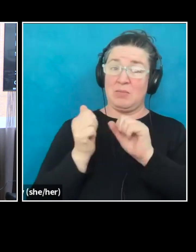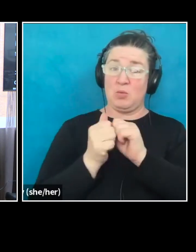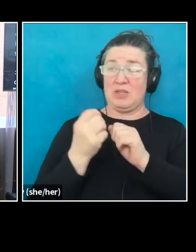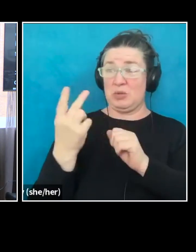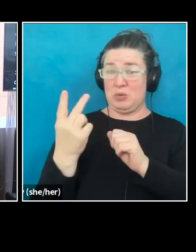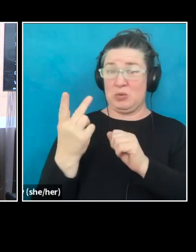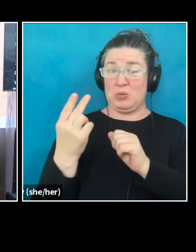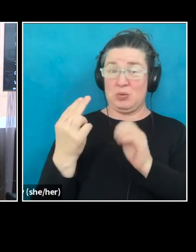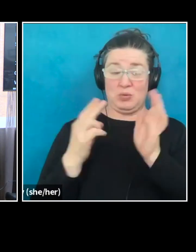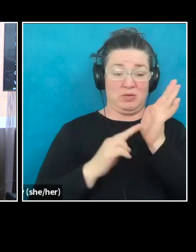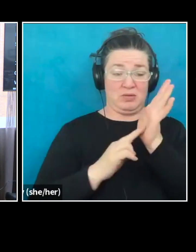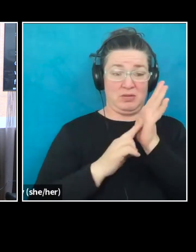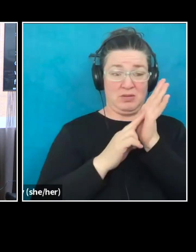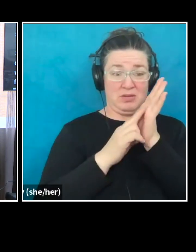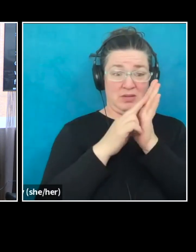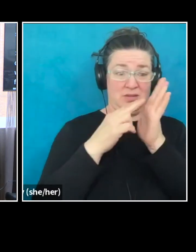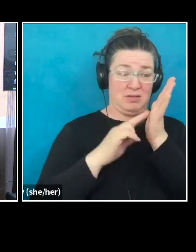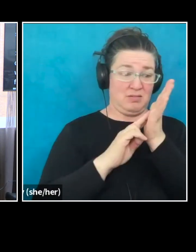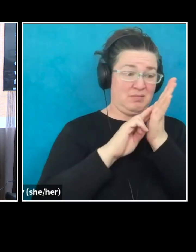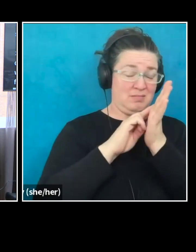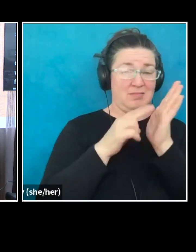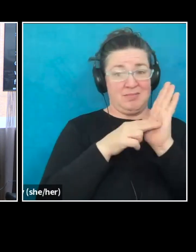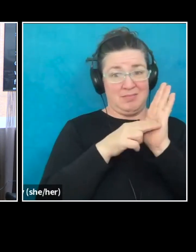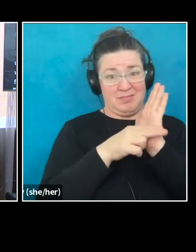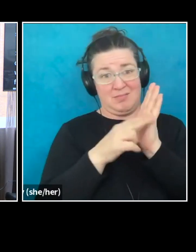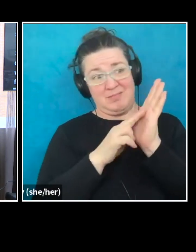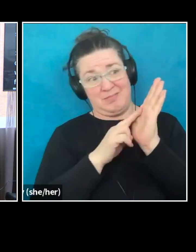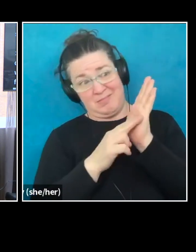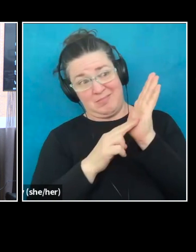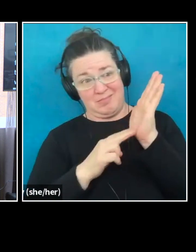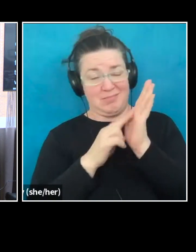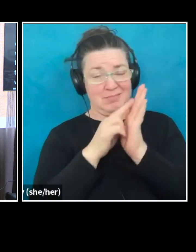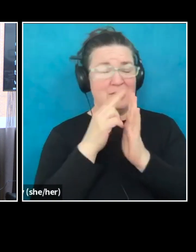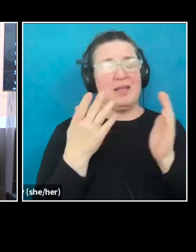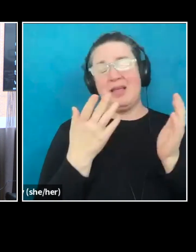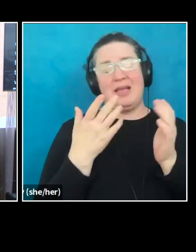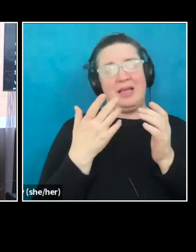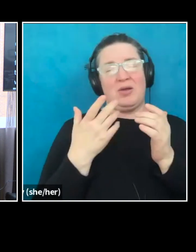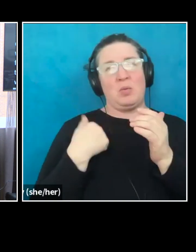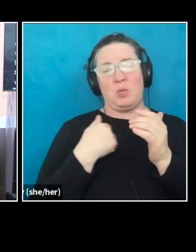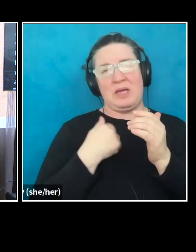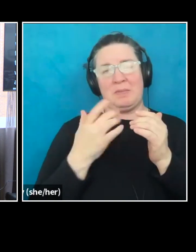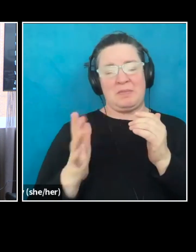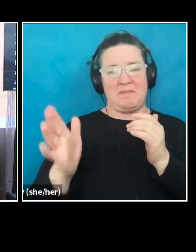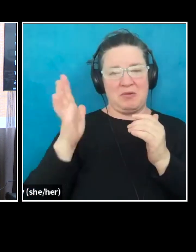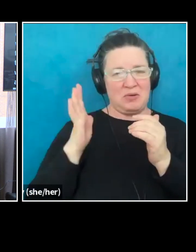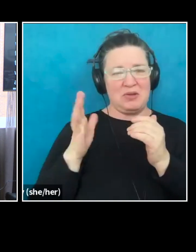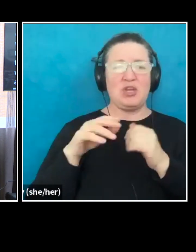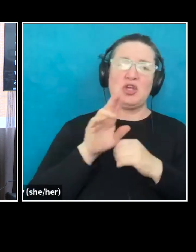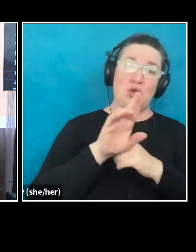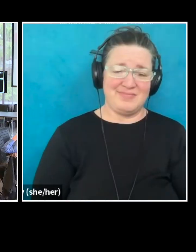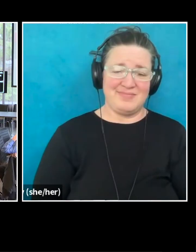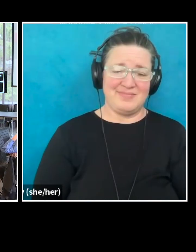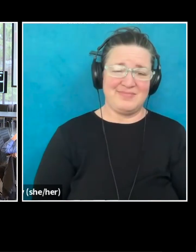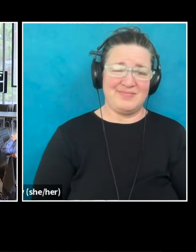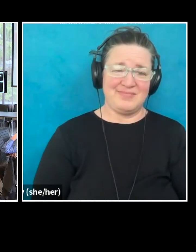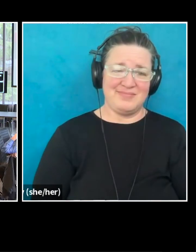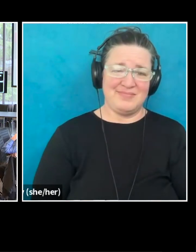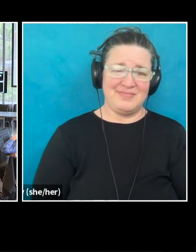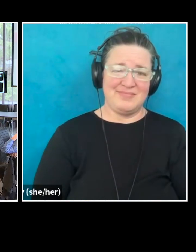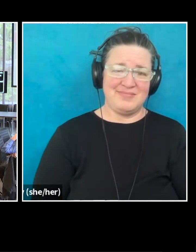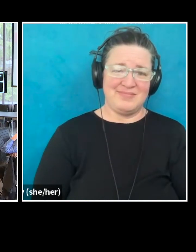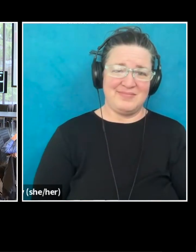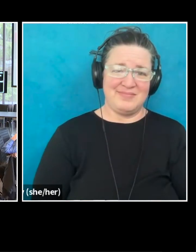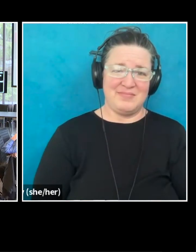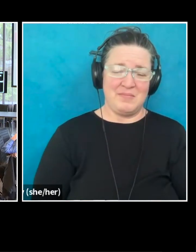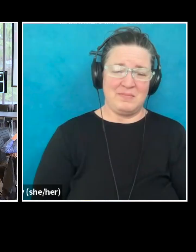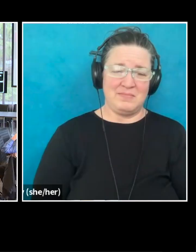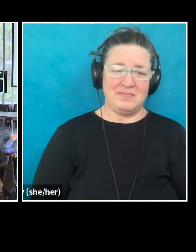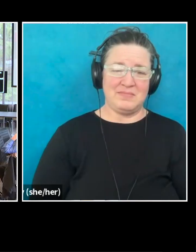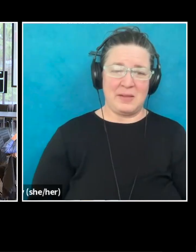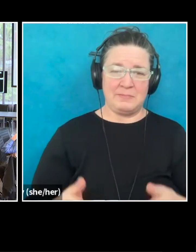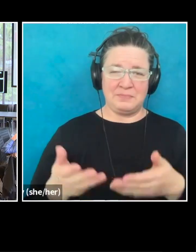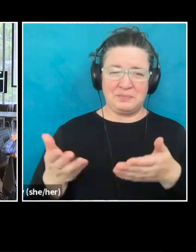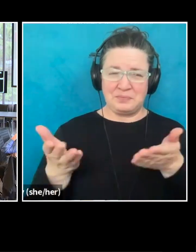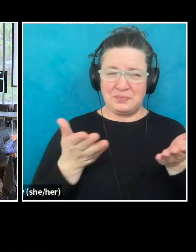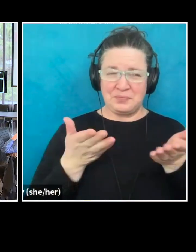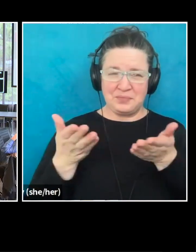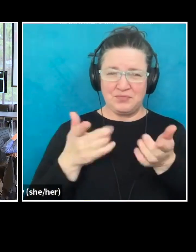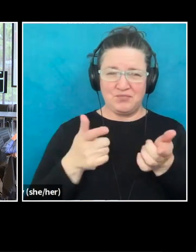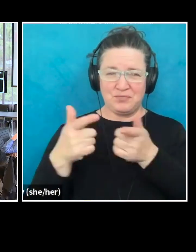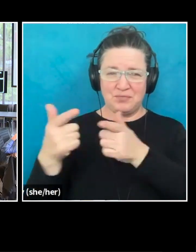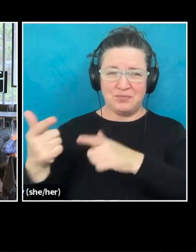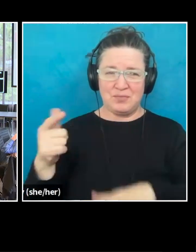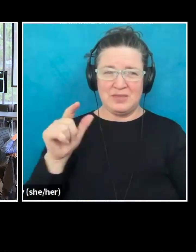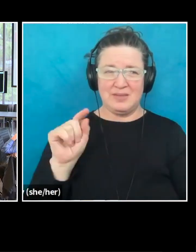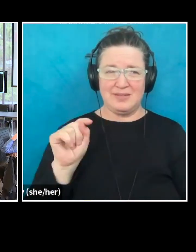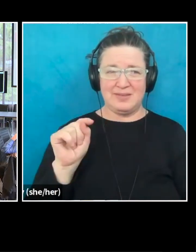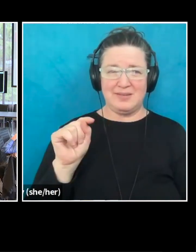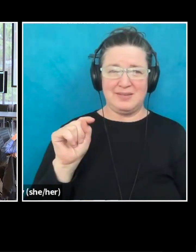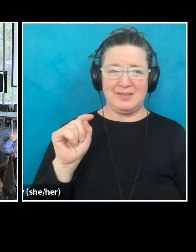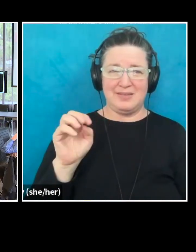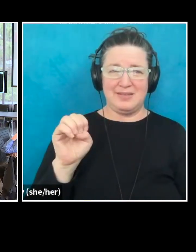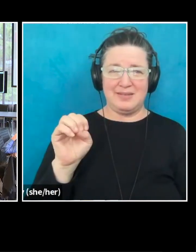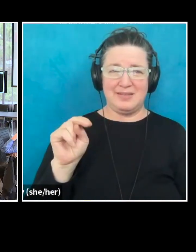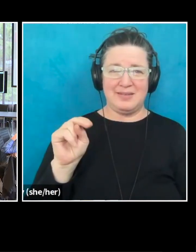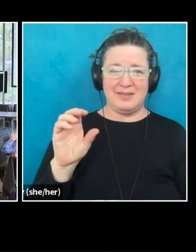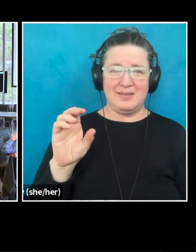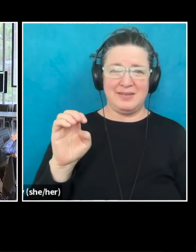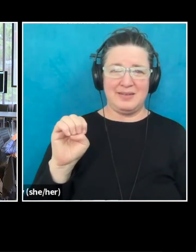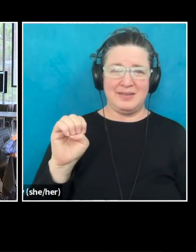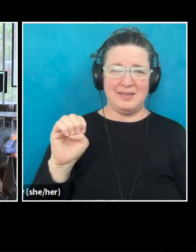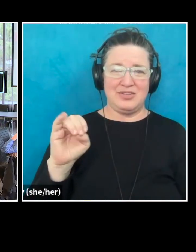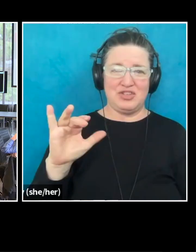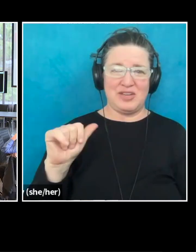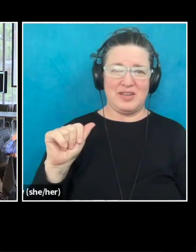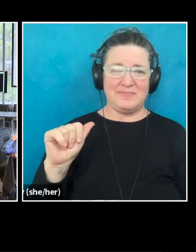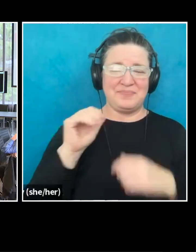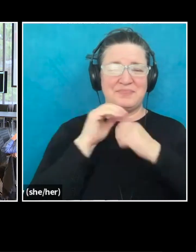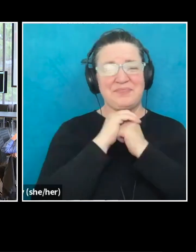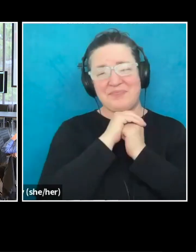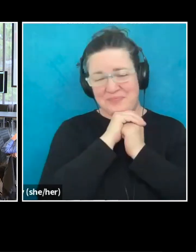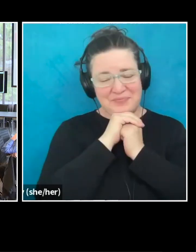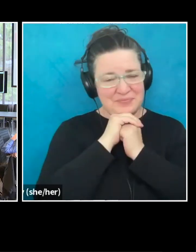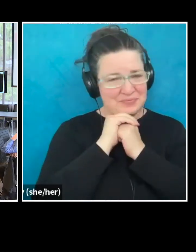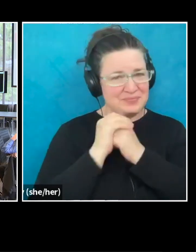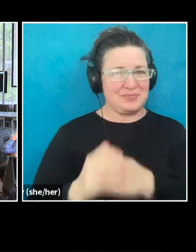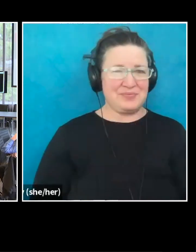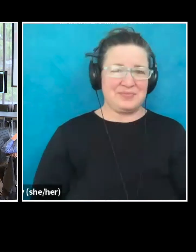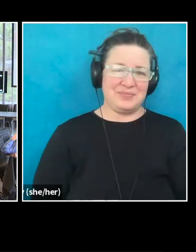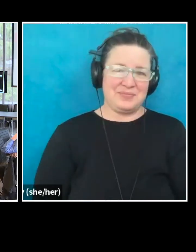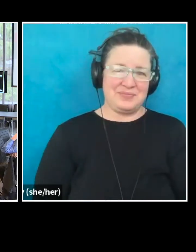whether to explain it or actually yeah UX UI is is difficult. All right, we've got one from Tanisha.